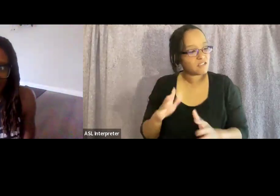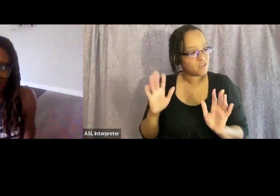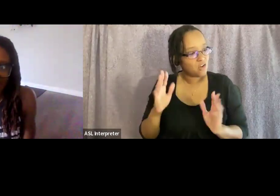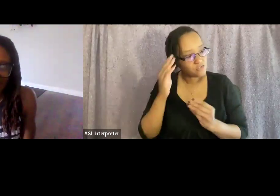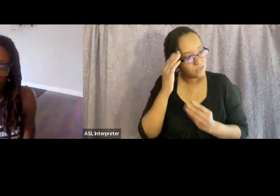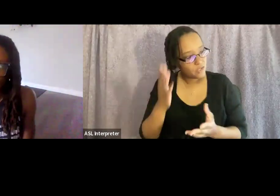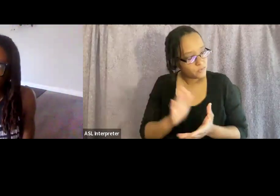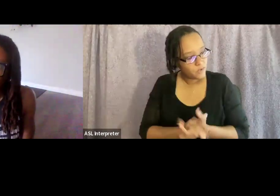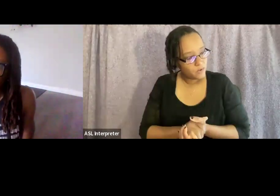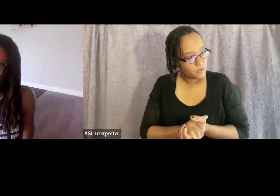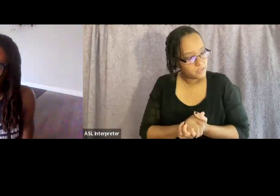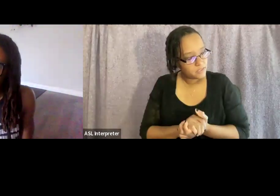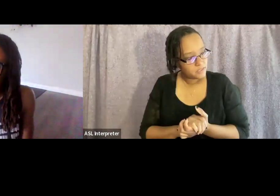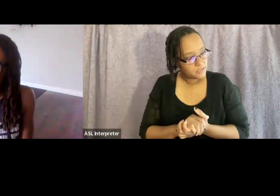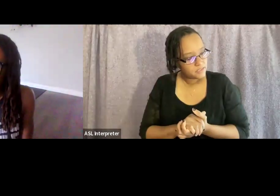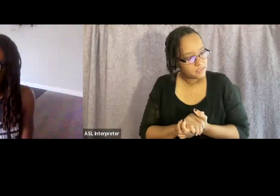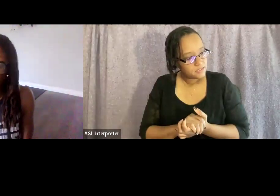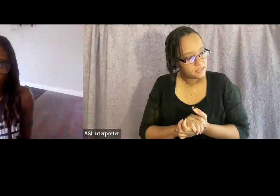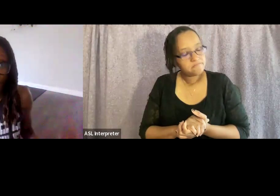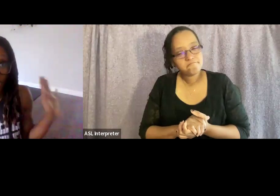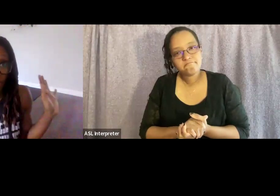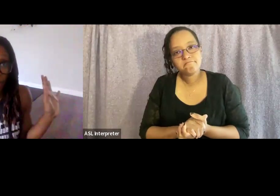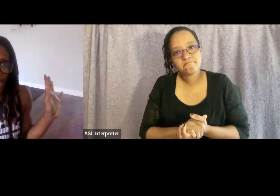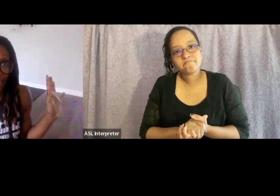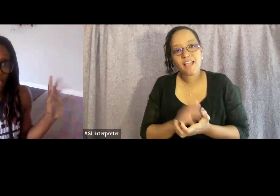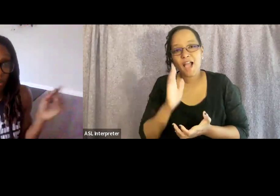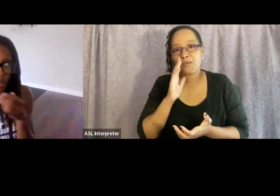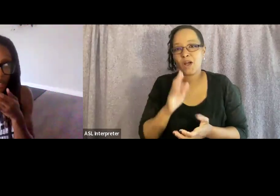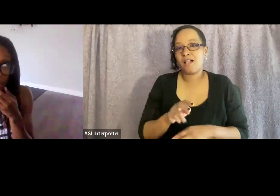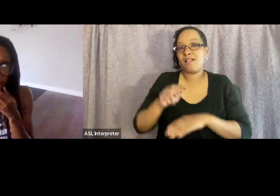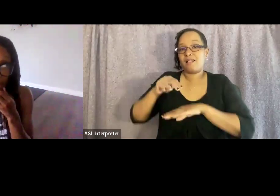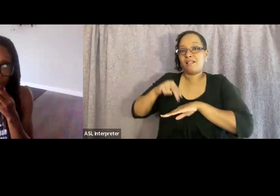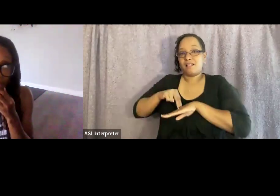And I'm going to move back to my mat here momentarily.